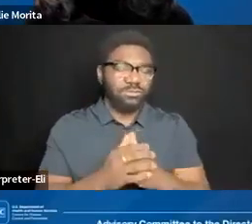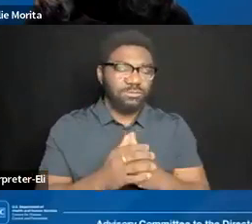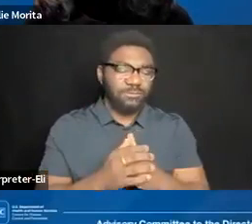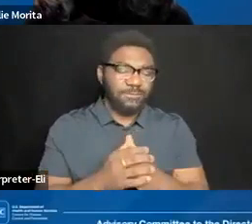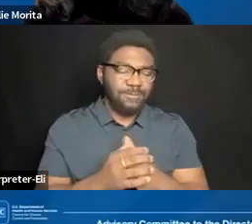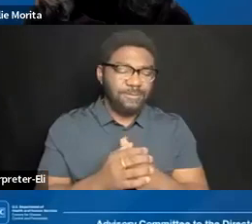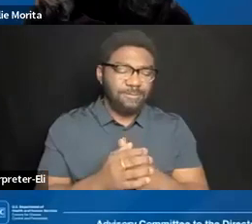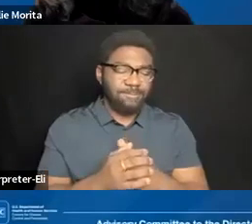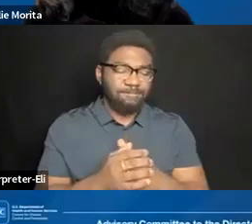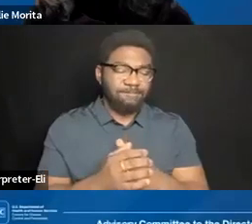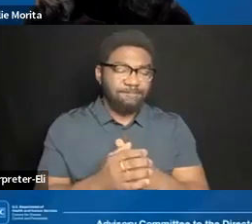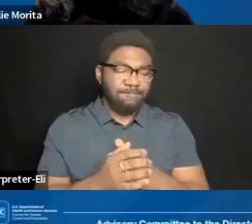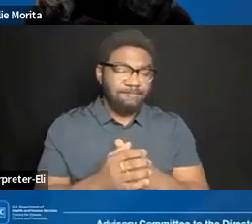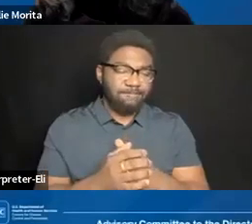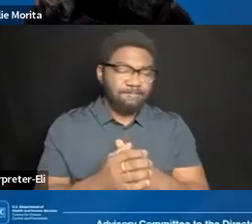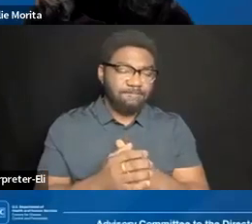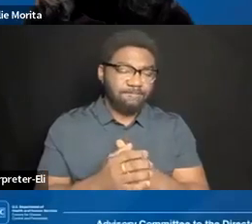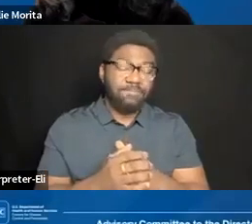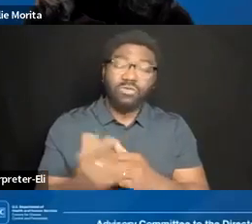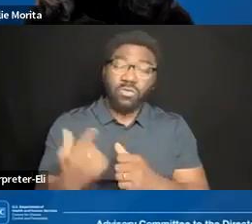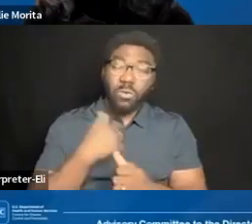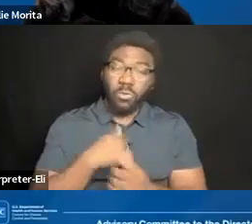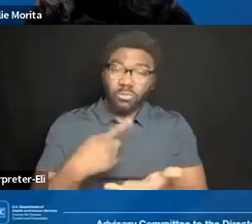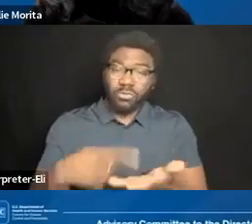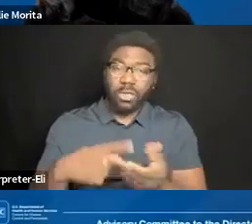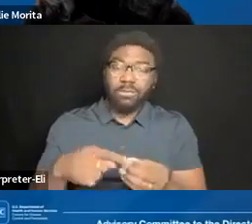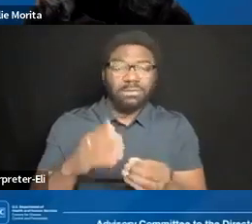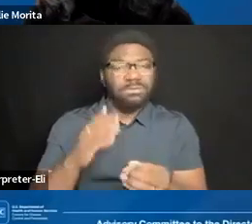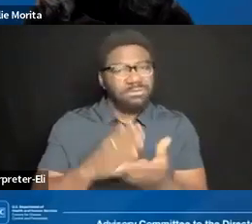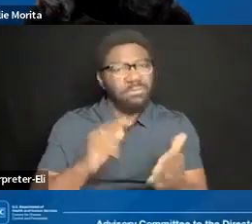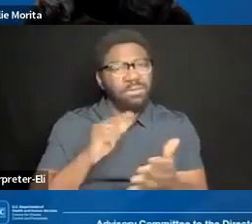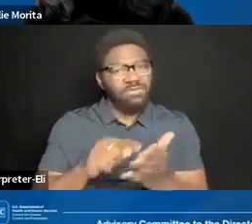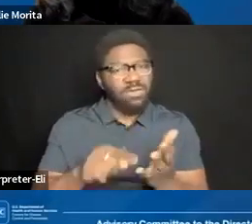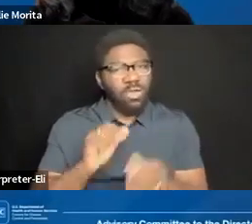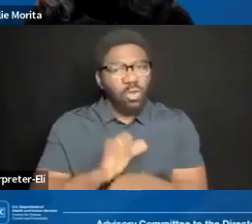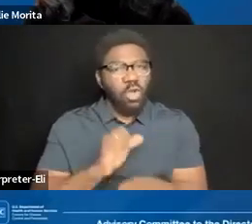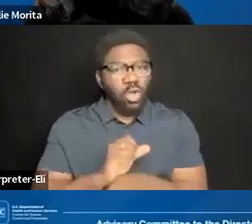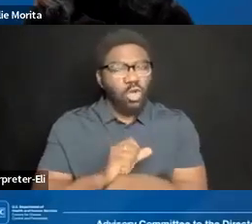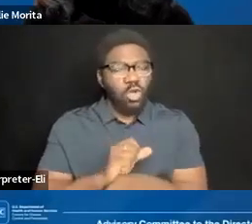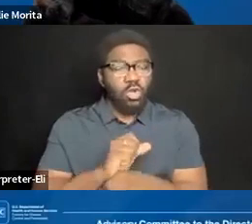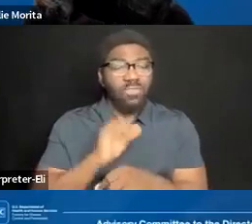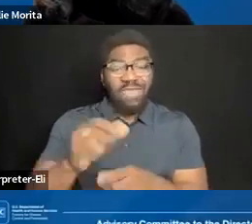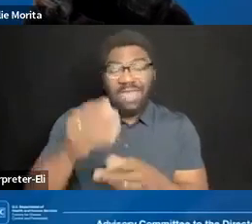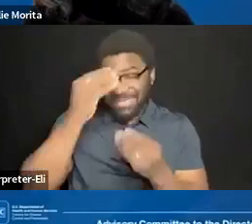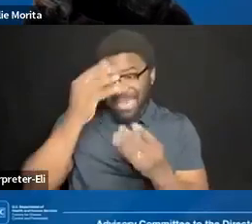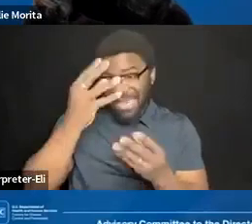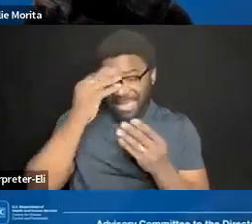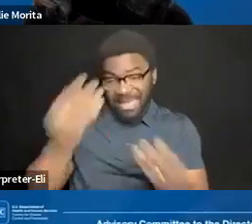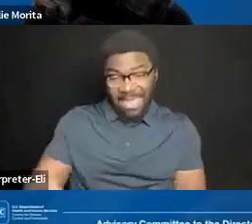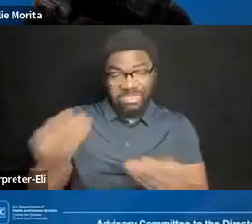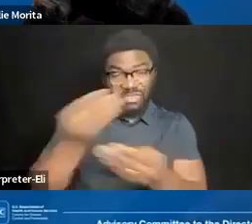of this core priority work and the core data system, the exchange of the data occurs across the ecosystem. So we have to do more.